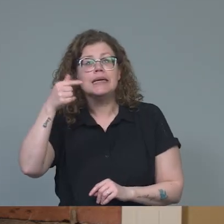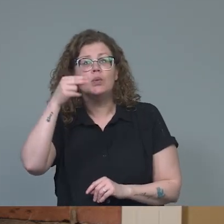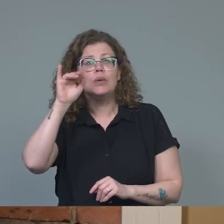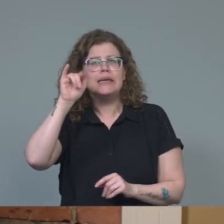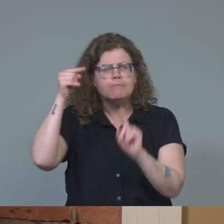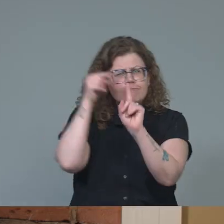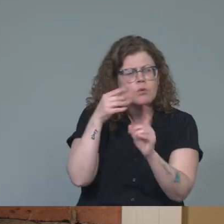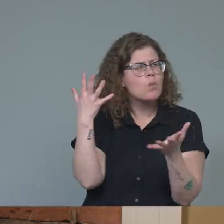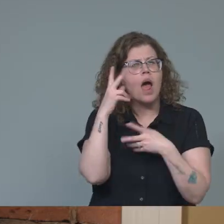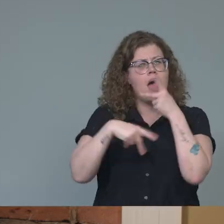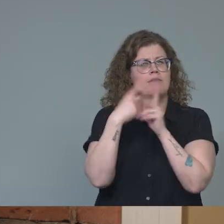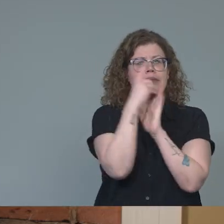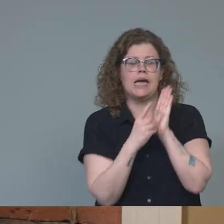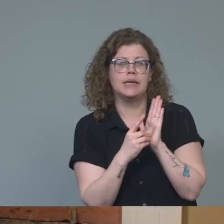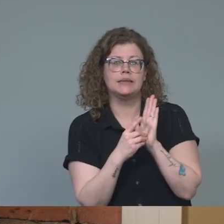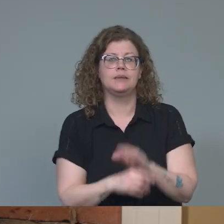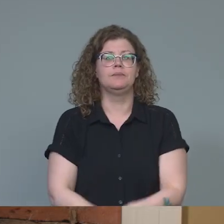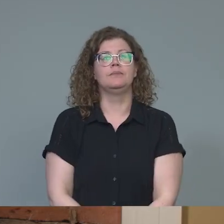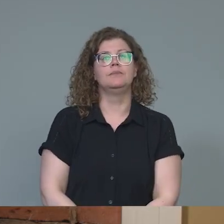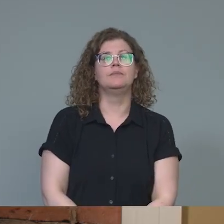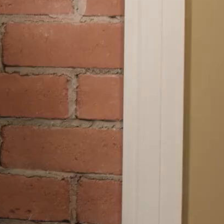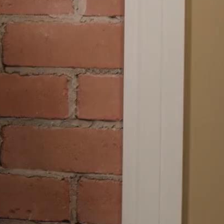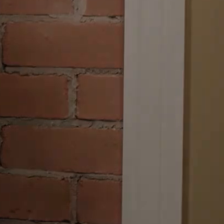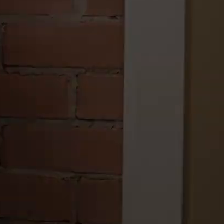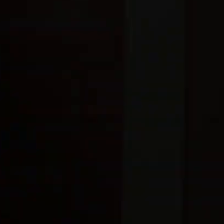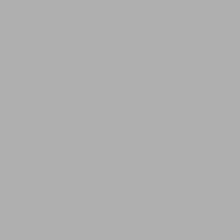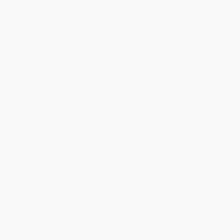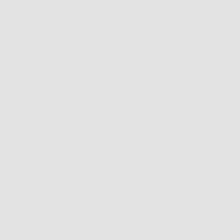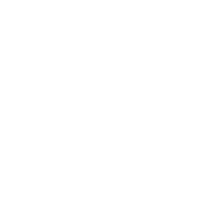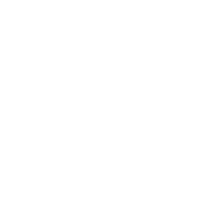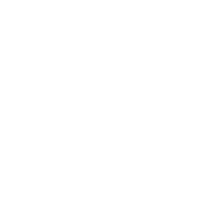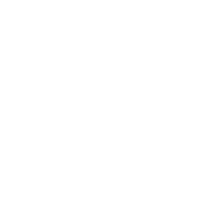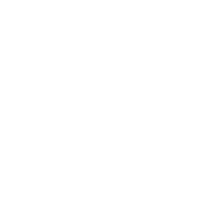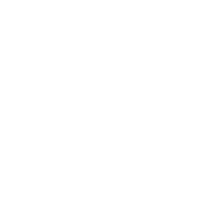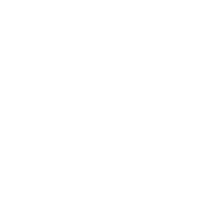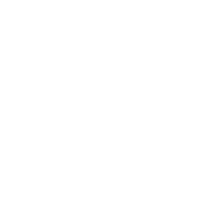we're going to get into the nitty-gritty of Detailed Design.